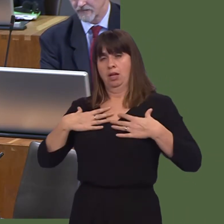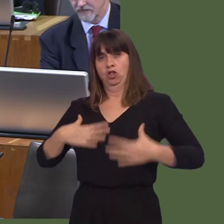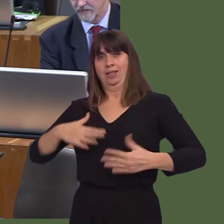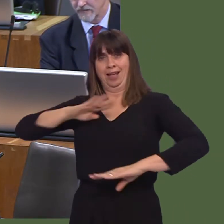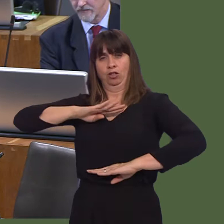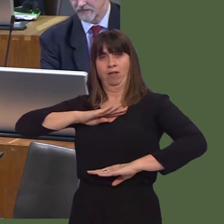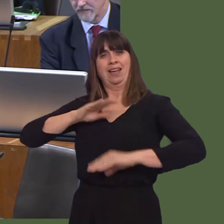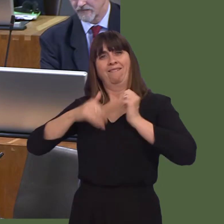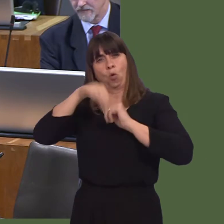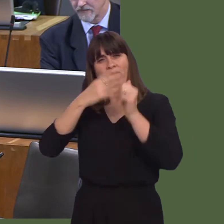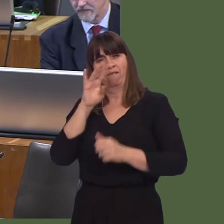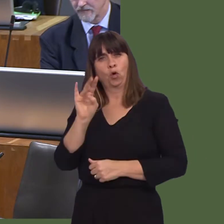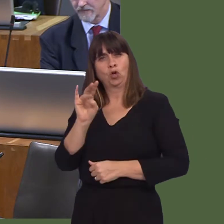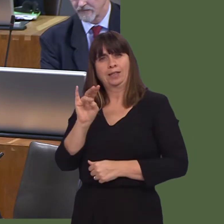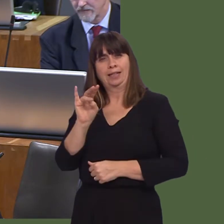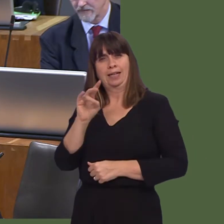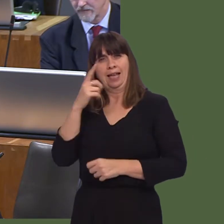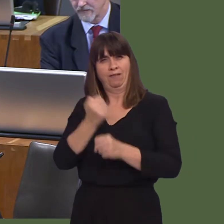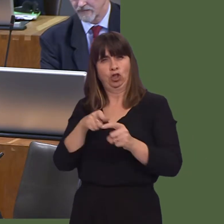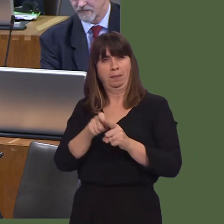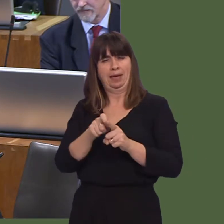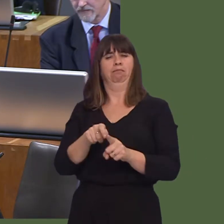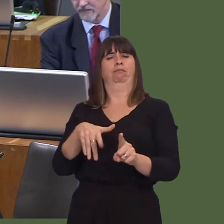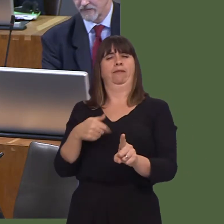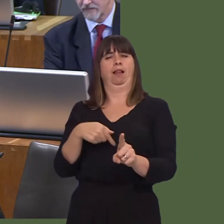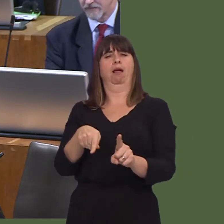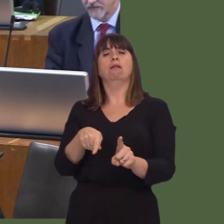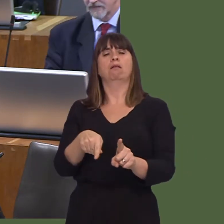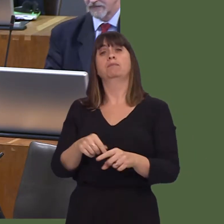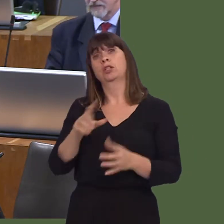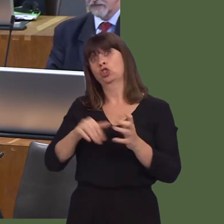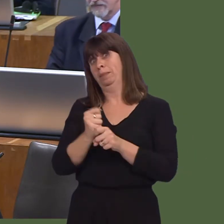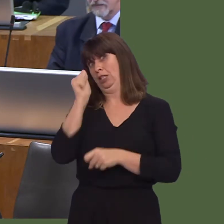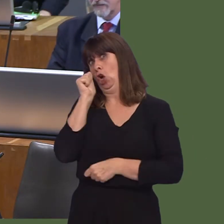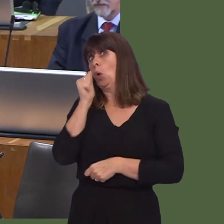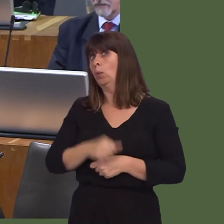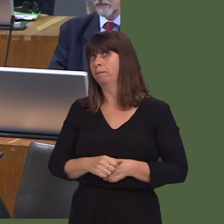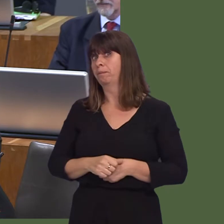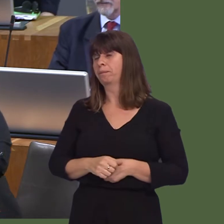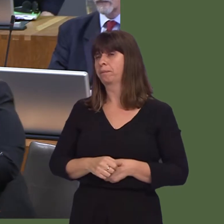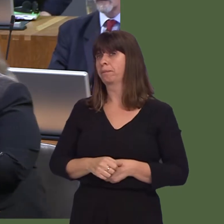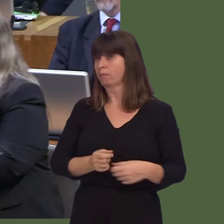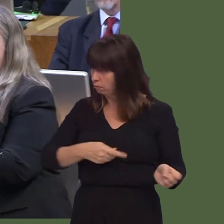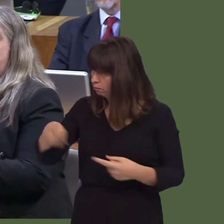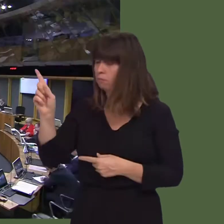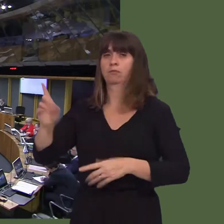unexplained symptoms, and GPs are aware of this. Julie Morgan AM: 5.